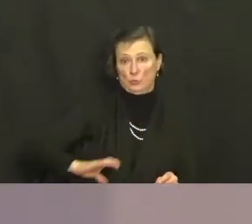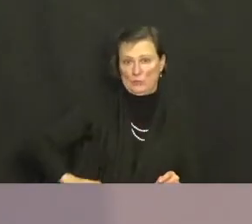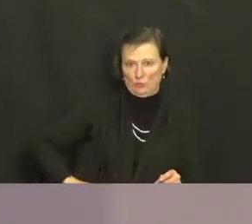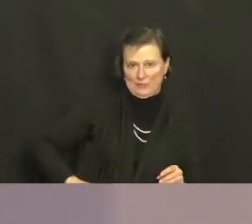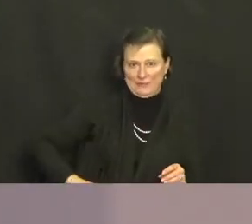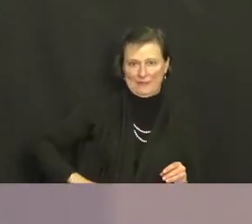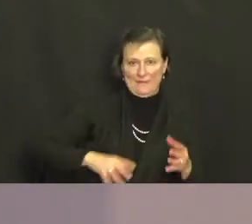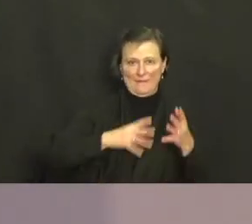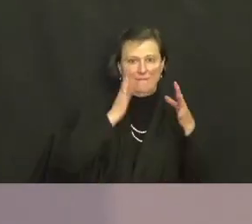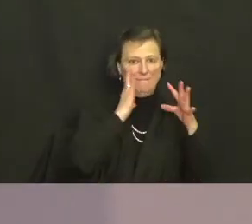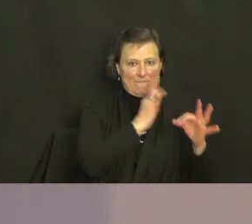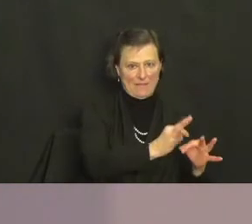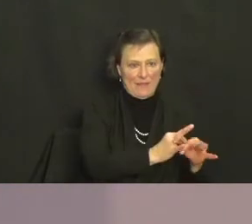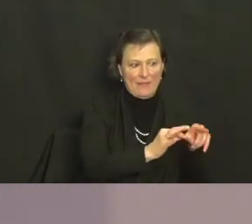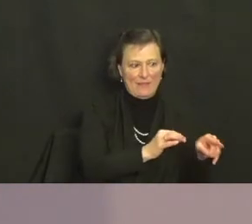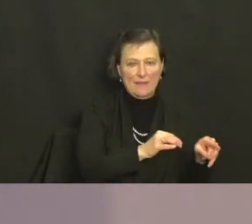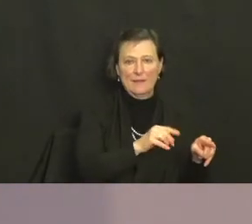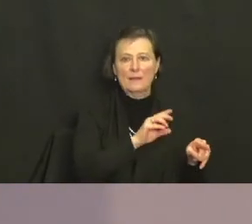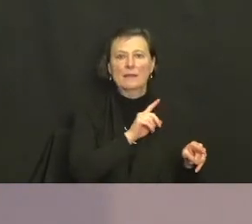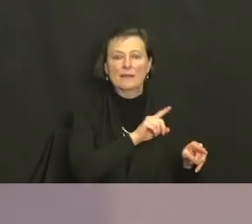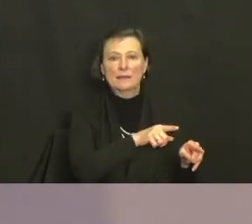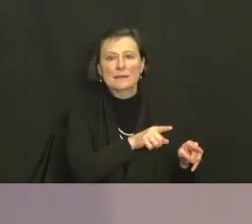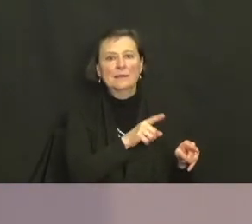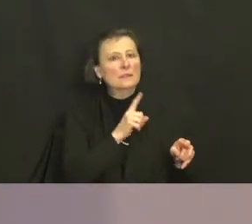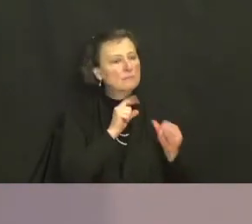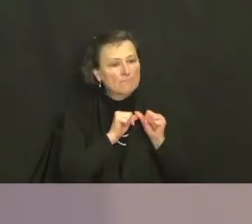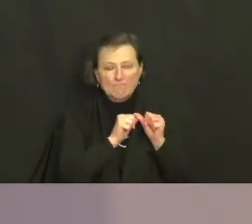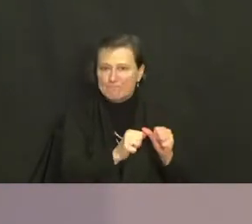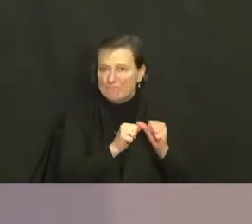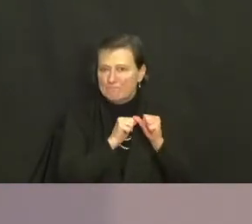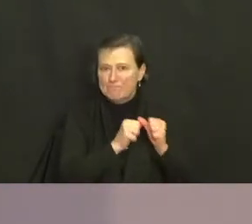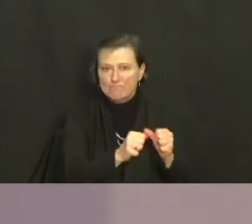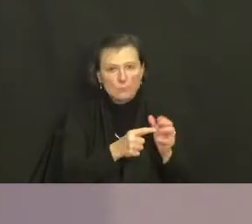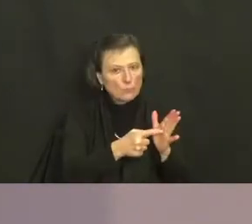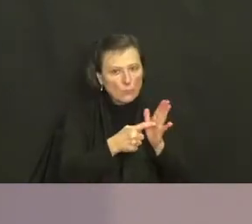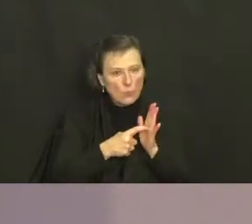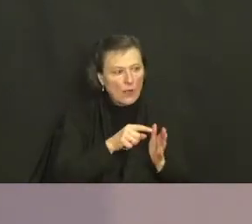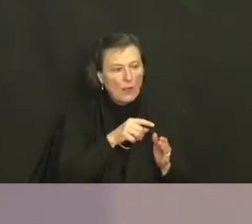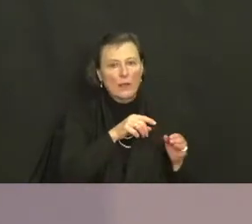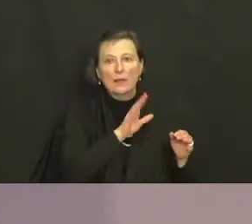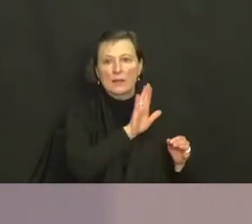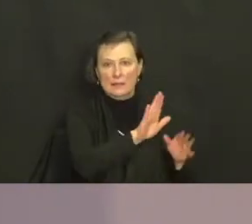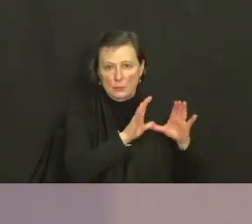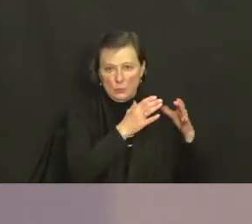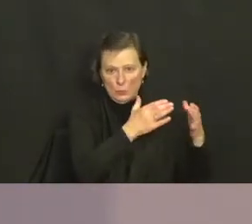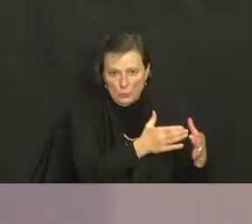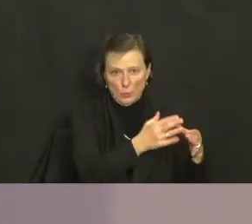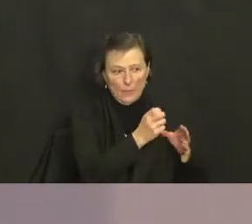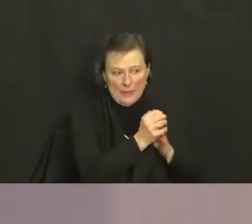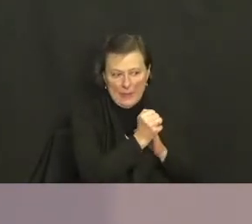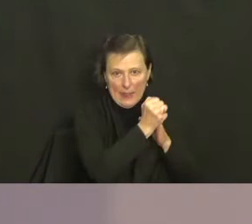Most especially, his undying insistence that the movement he led as a minister be grounded